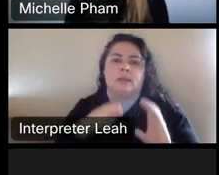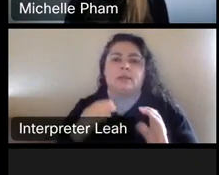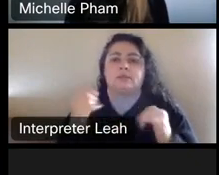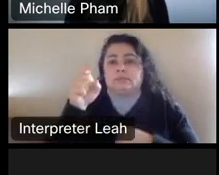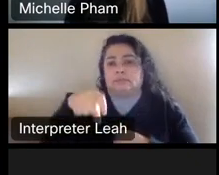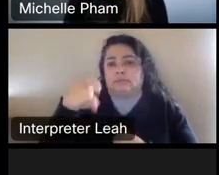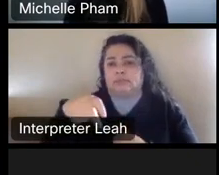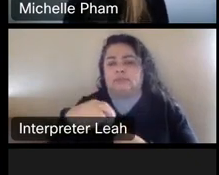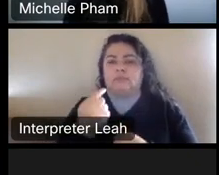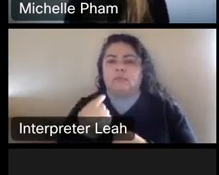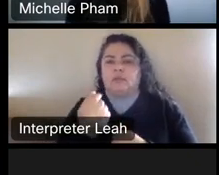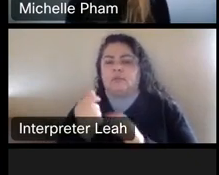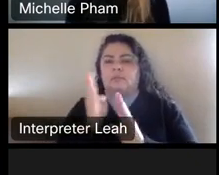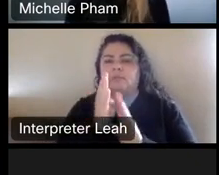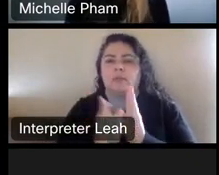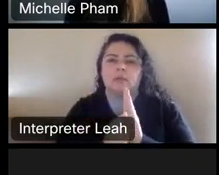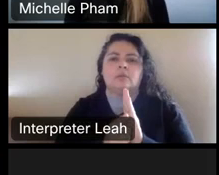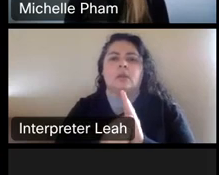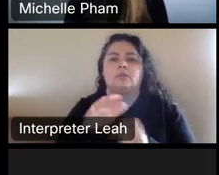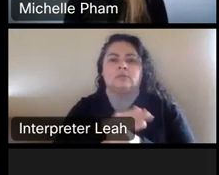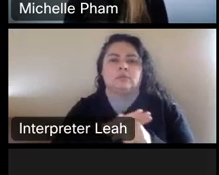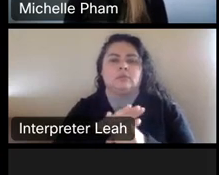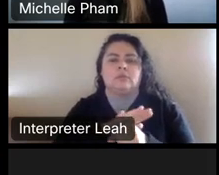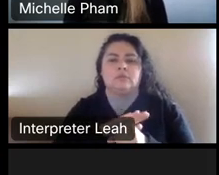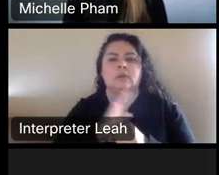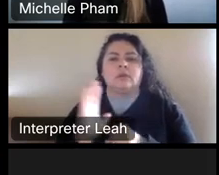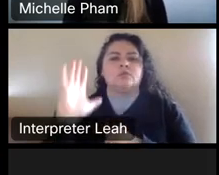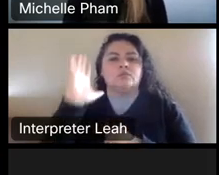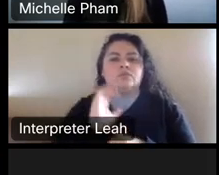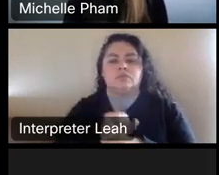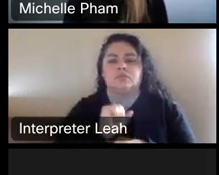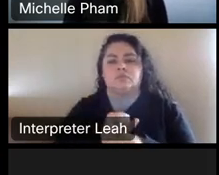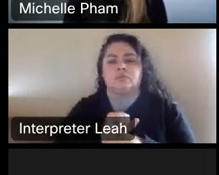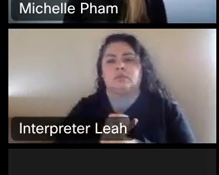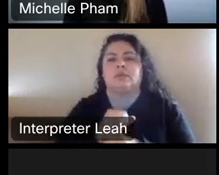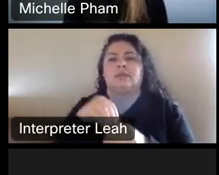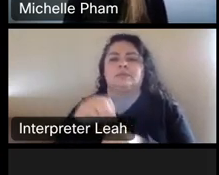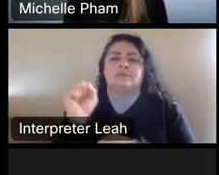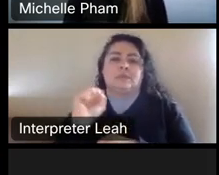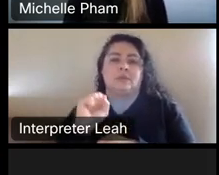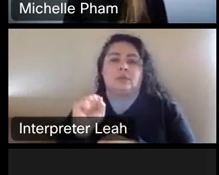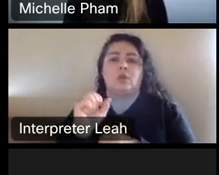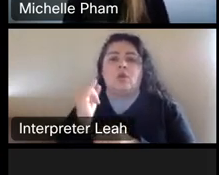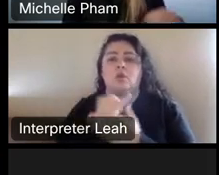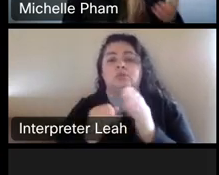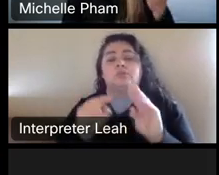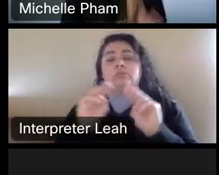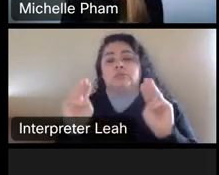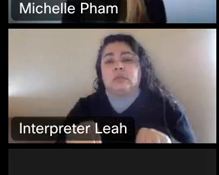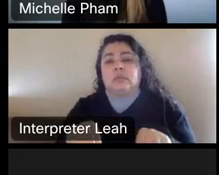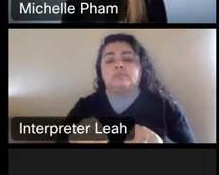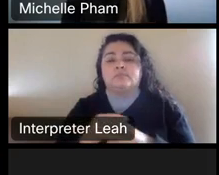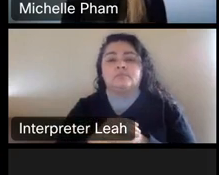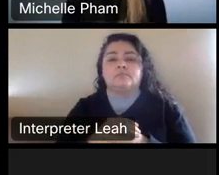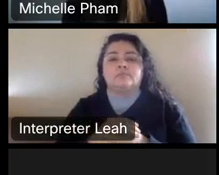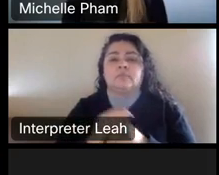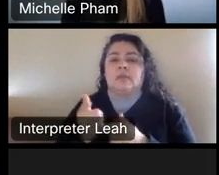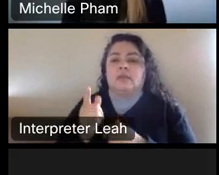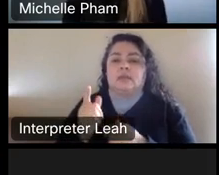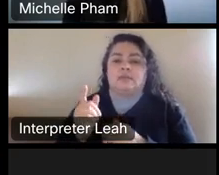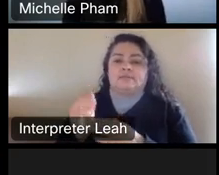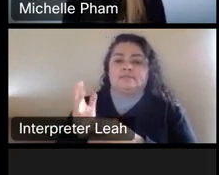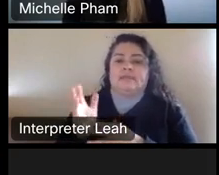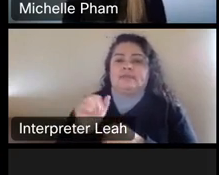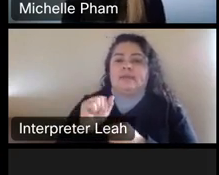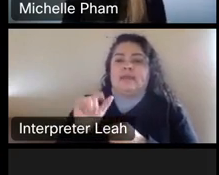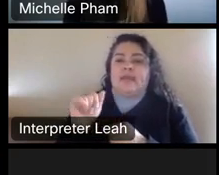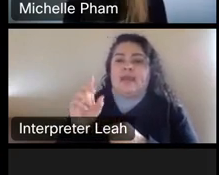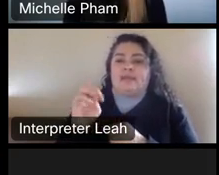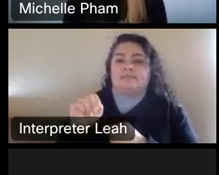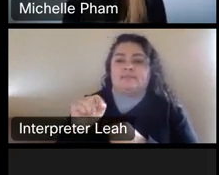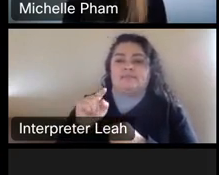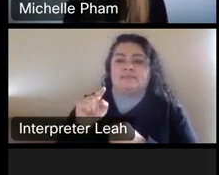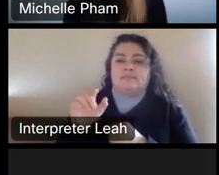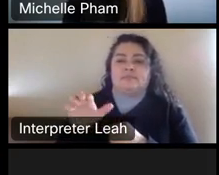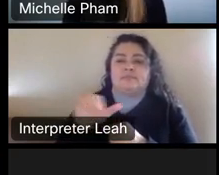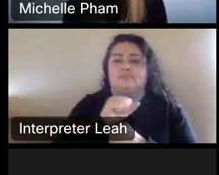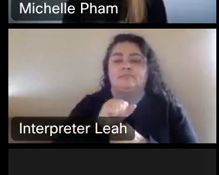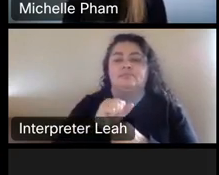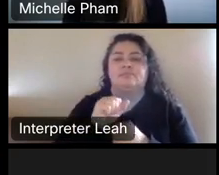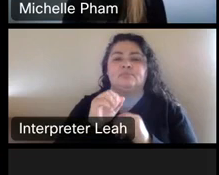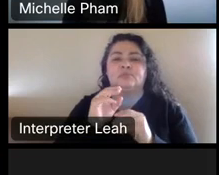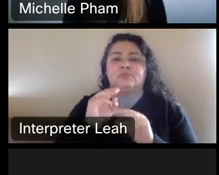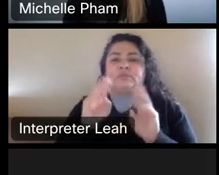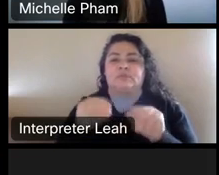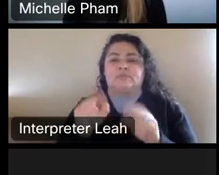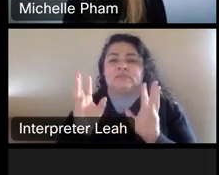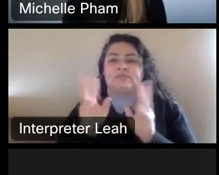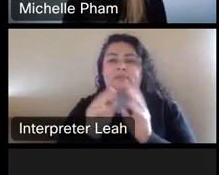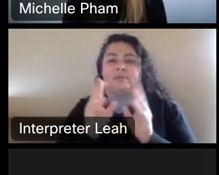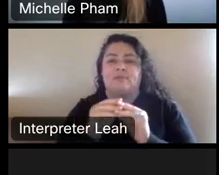A little bit of background in this area I used to work in house at the Seattle Art Museum. Um, I actually met Adam Adam museum lawyer event, uh, seminar and so let's get into copyright basics.